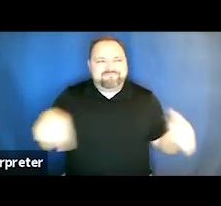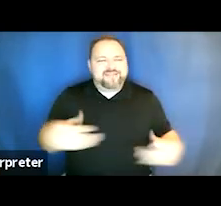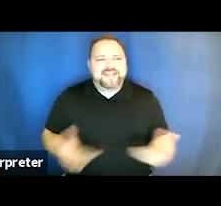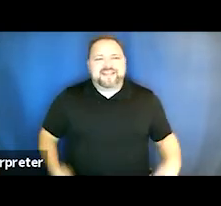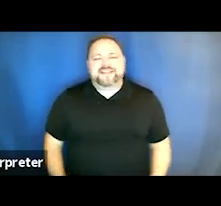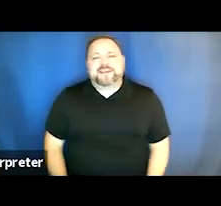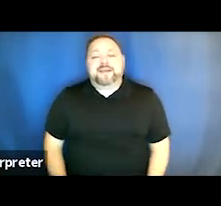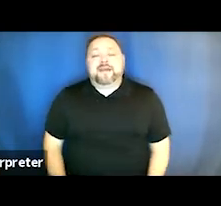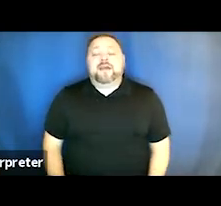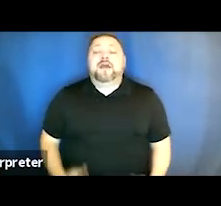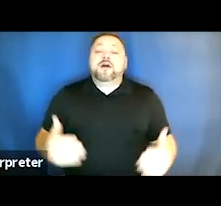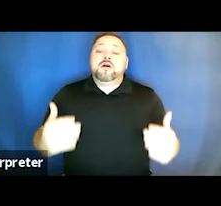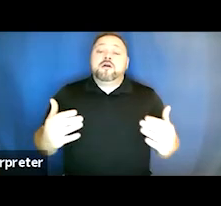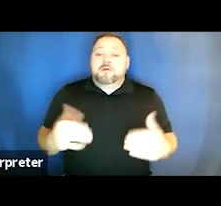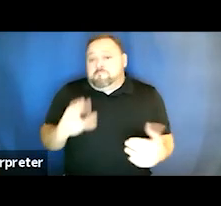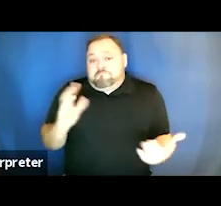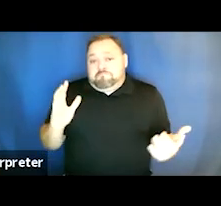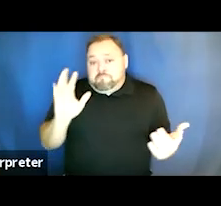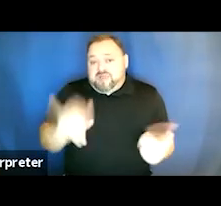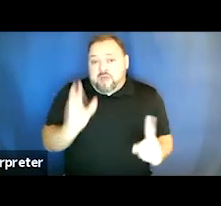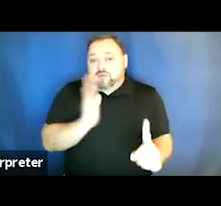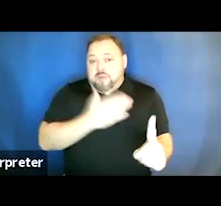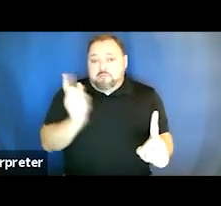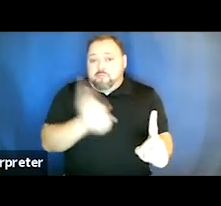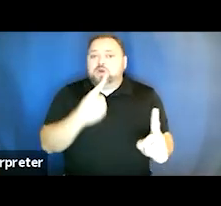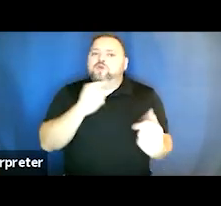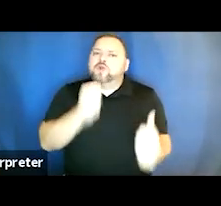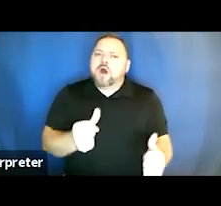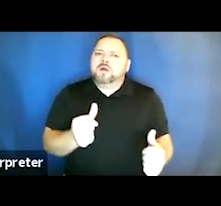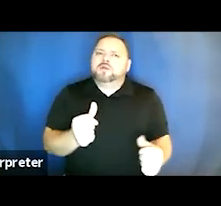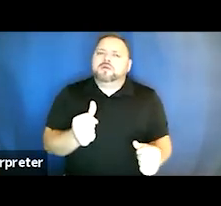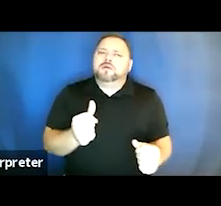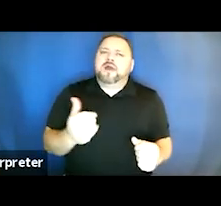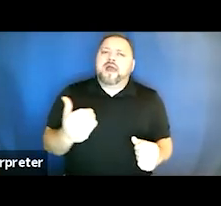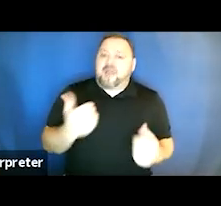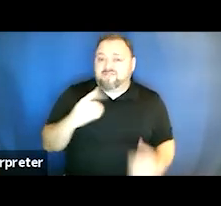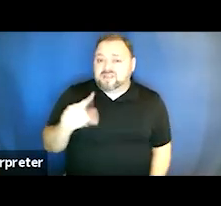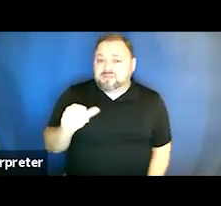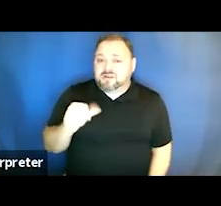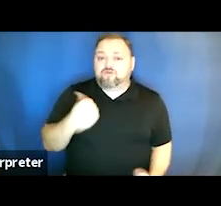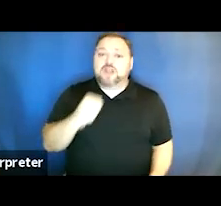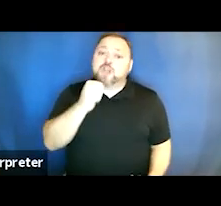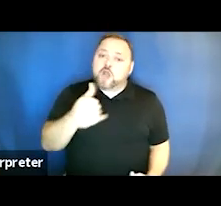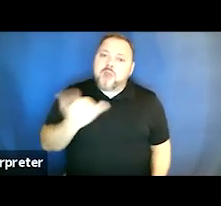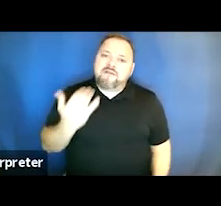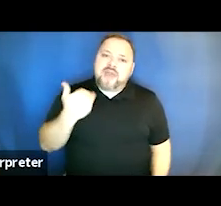But that was it, was trying not to have a disability, trying not to have a visible disability.